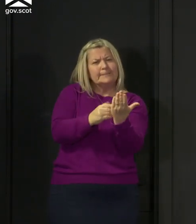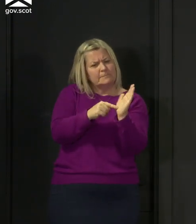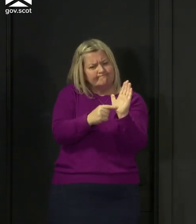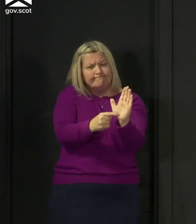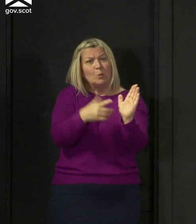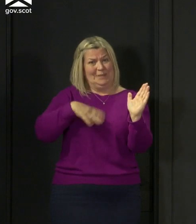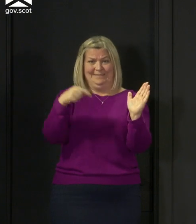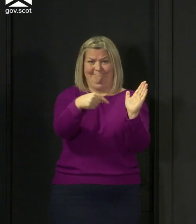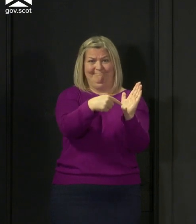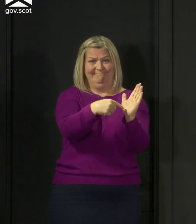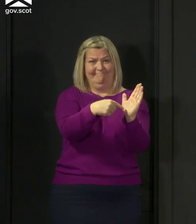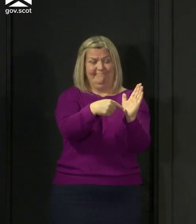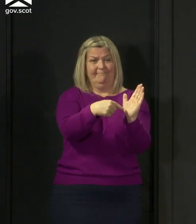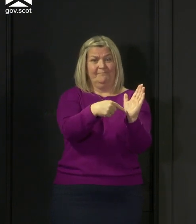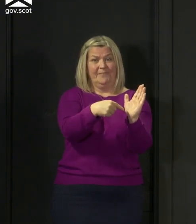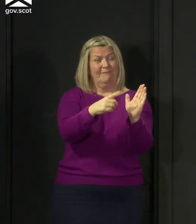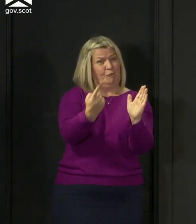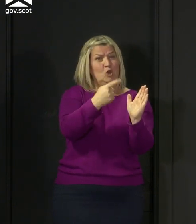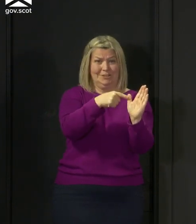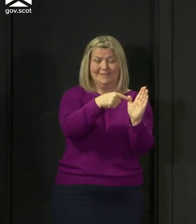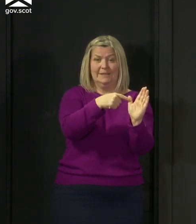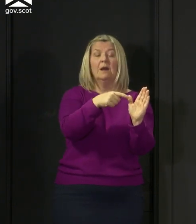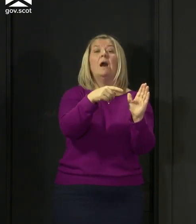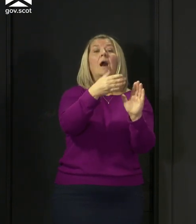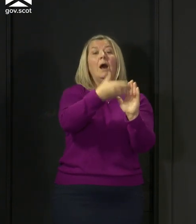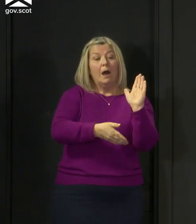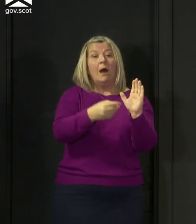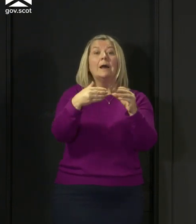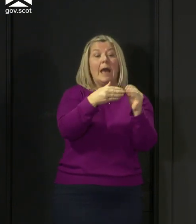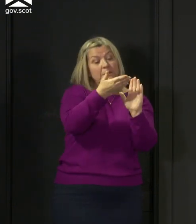That is the bit that should come first, before anybody is encouraged to go back to work.